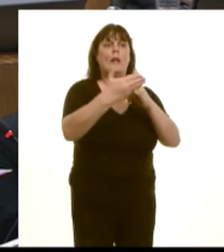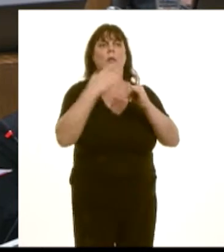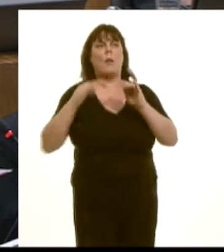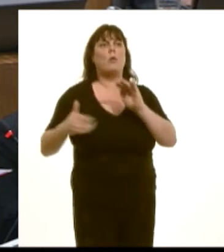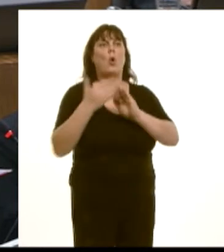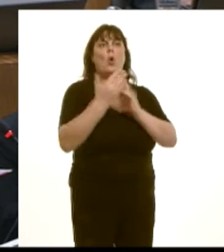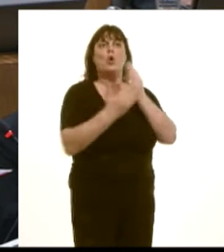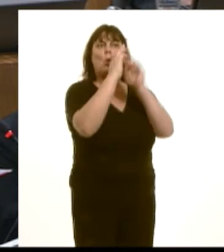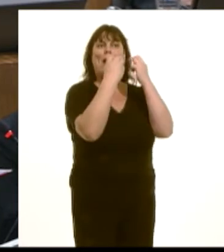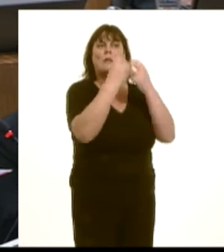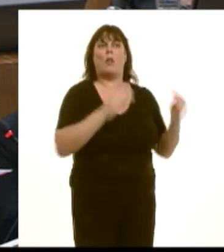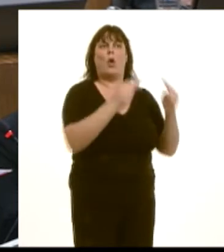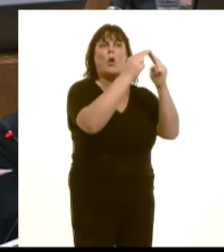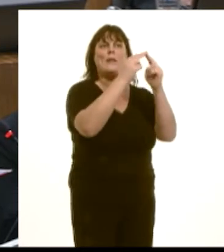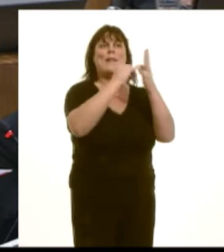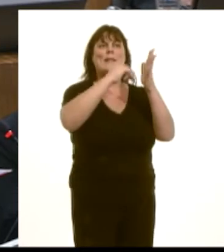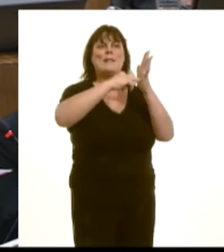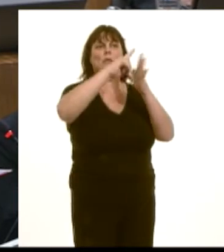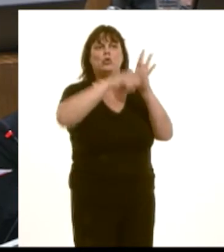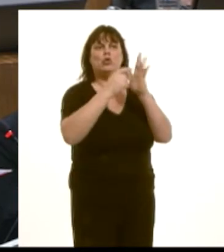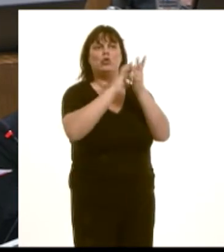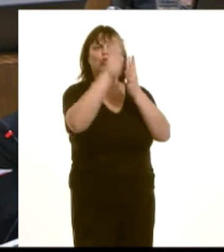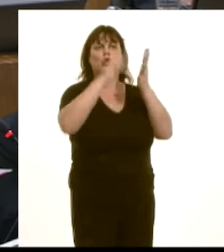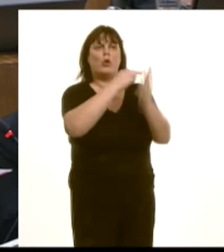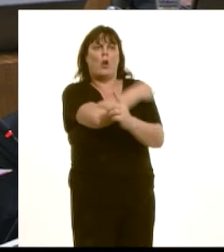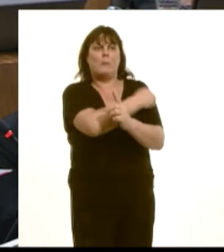St John's Hospice, and many of the pubs in Bridgend had religious names at one time,